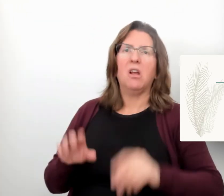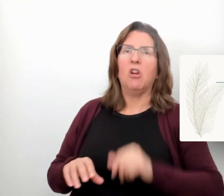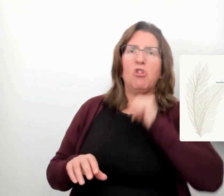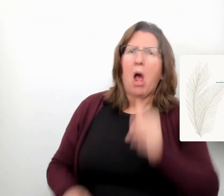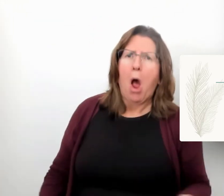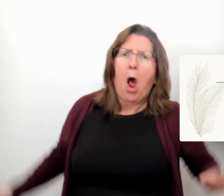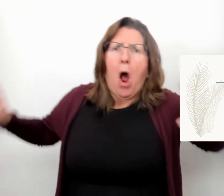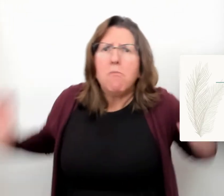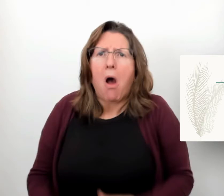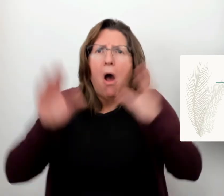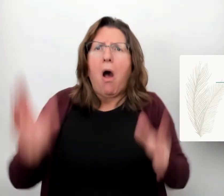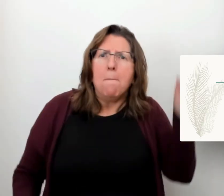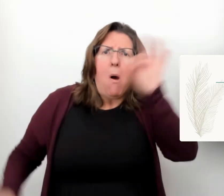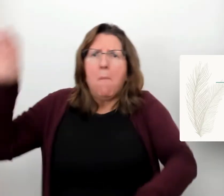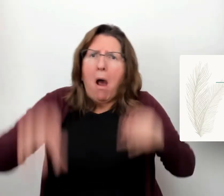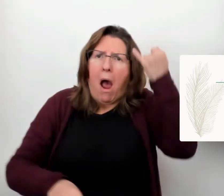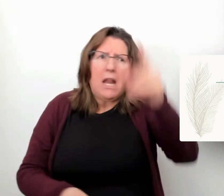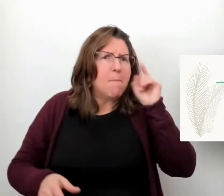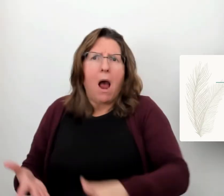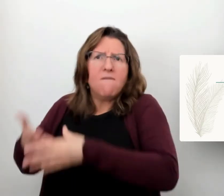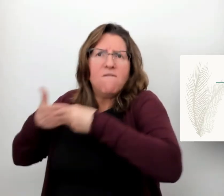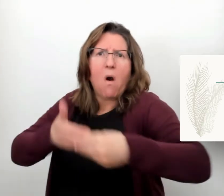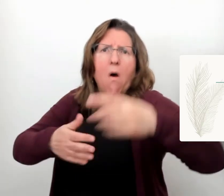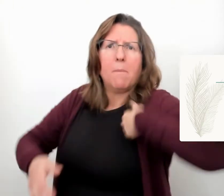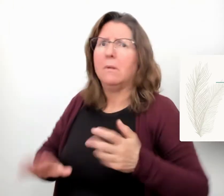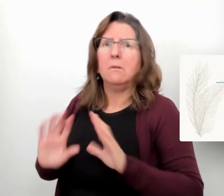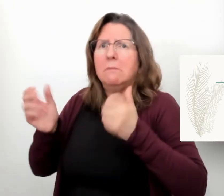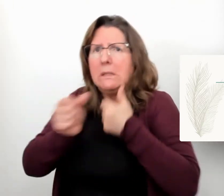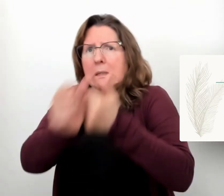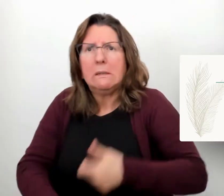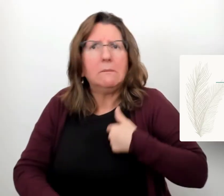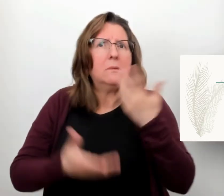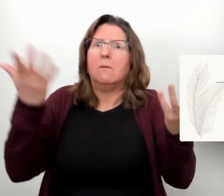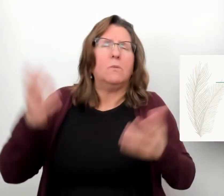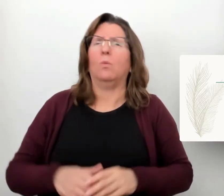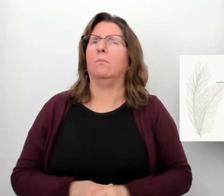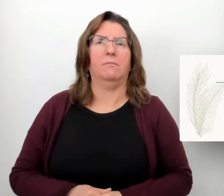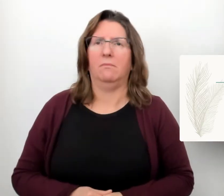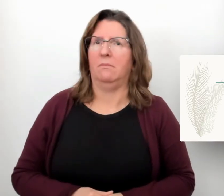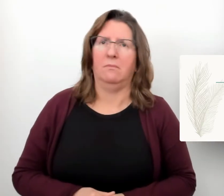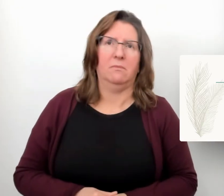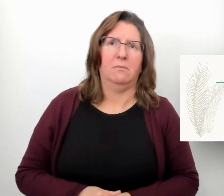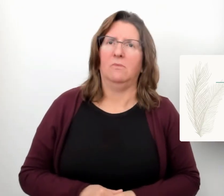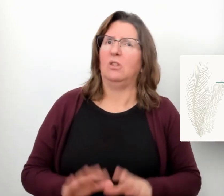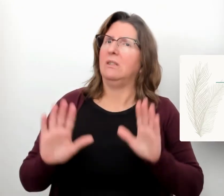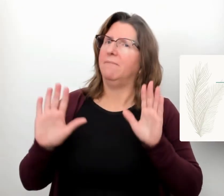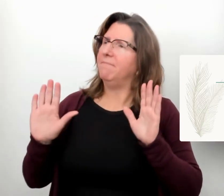I am not there to light a fire and start organizing any movements!